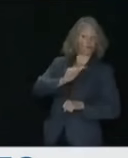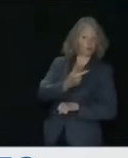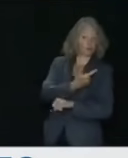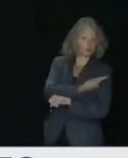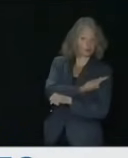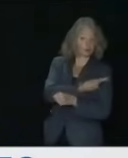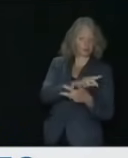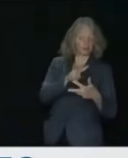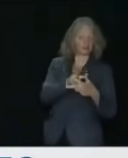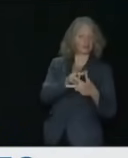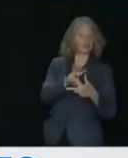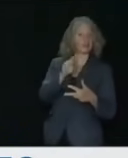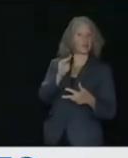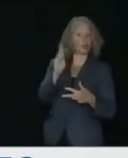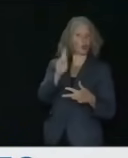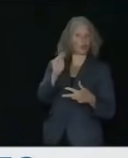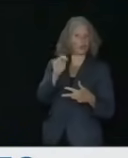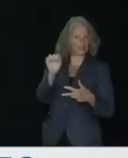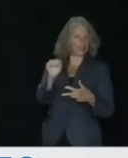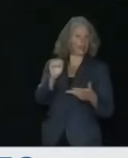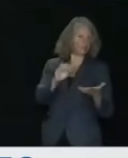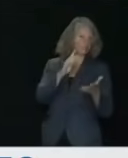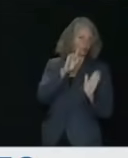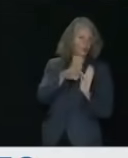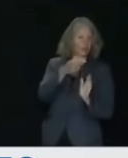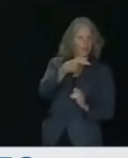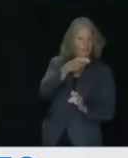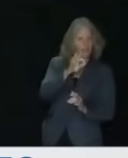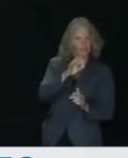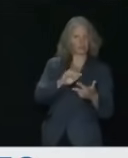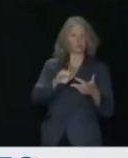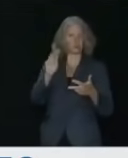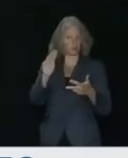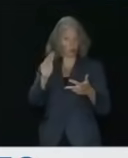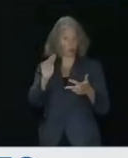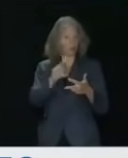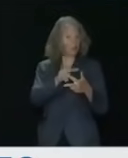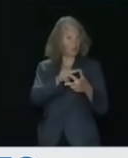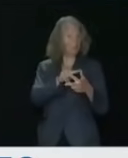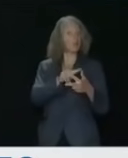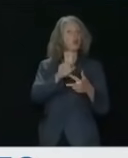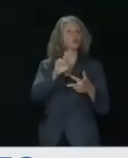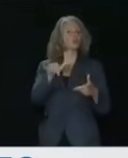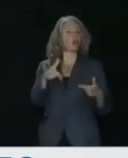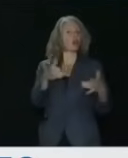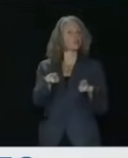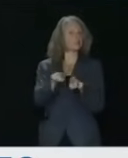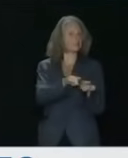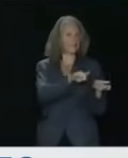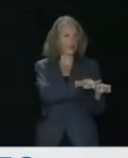COUNTER INDICATED. PEOPLE WITH RECEIVED A FIRST